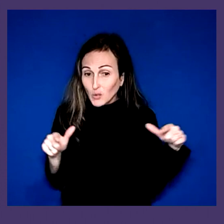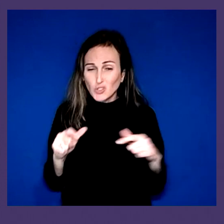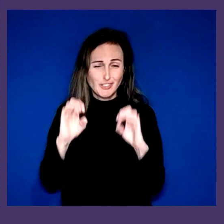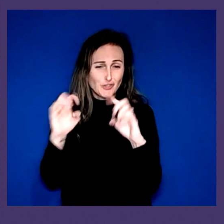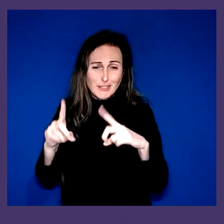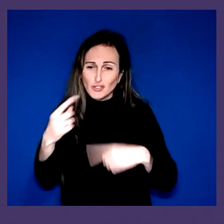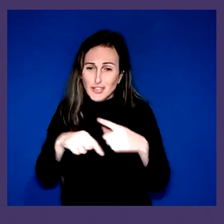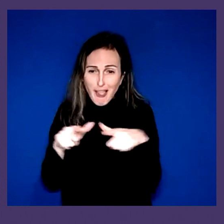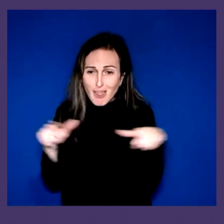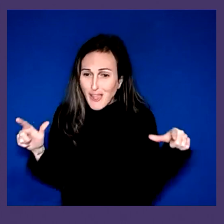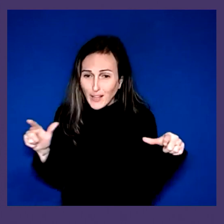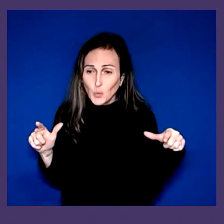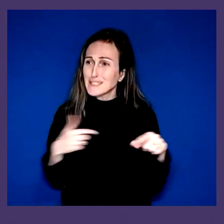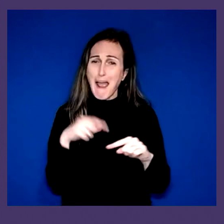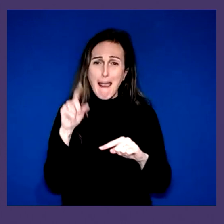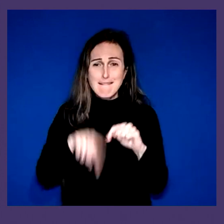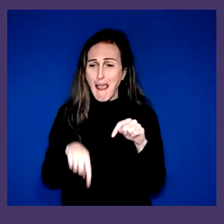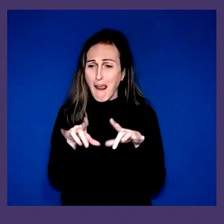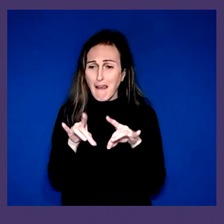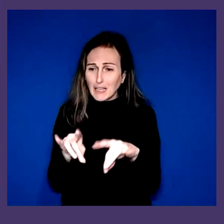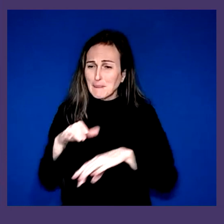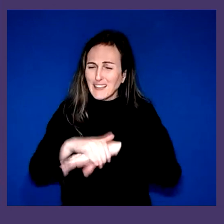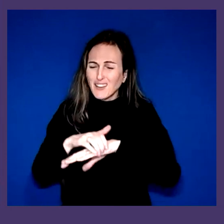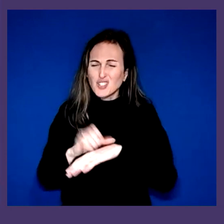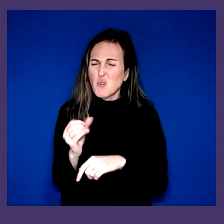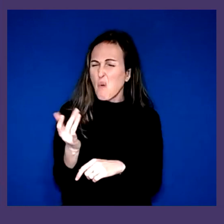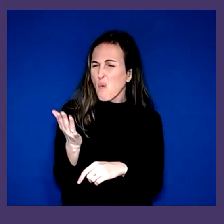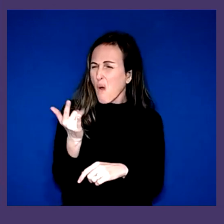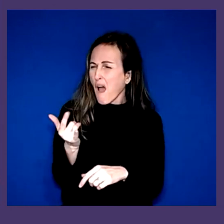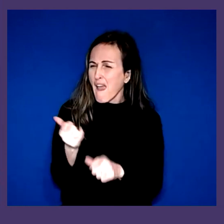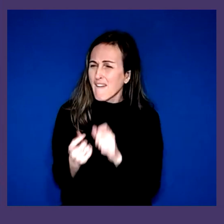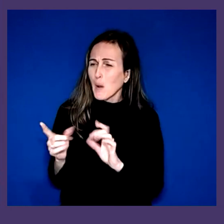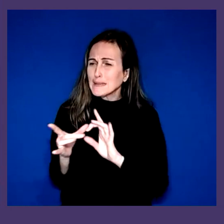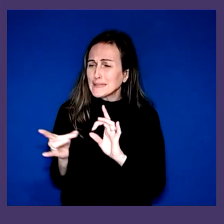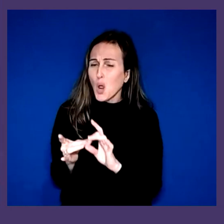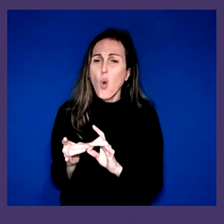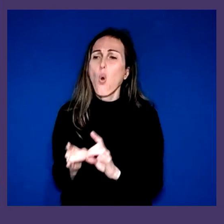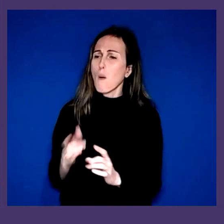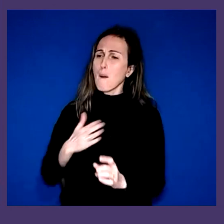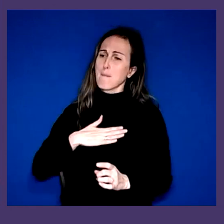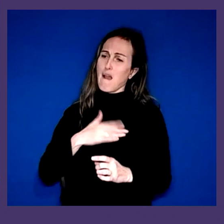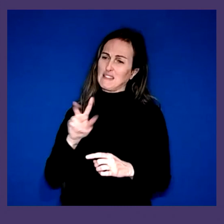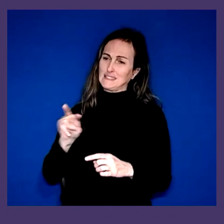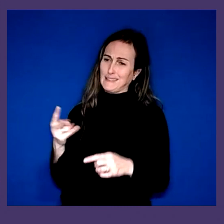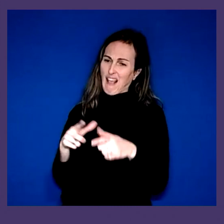everyone says English is my second language?" And once you look at it through that lens, it's no wonder that when you do